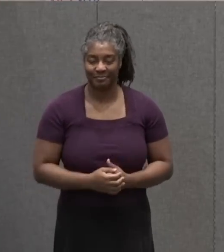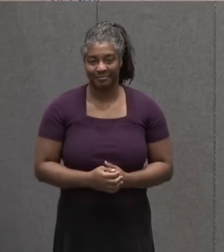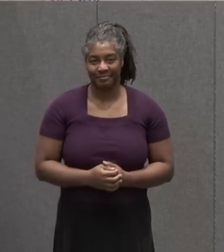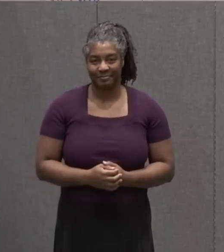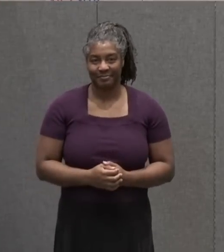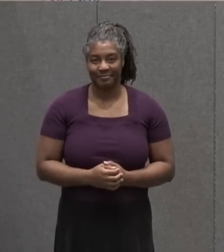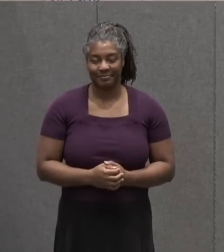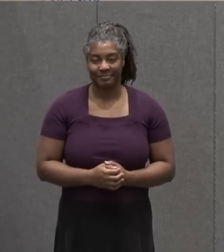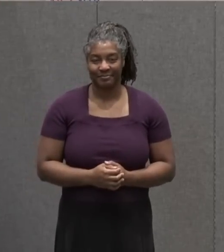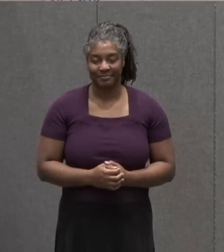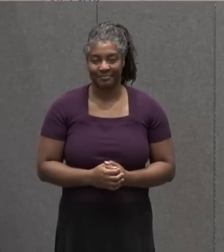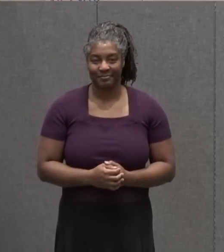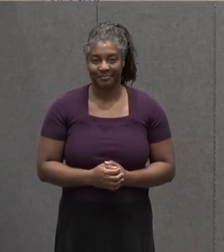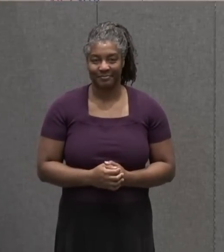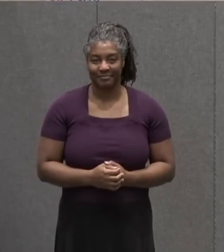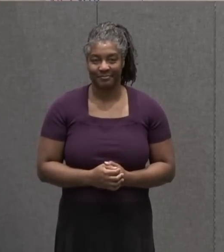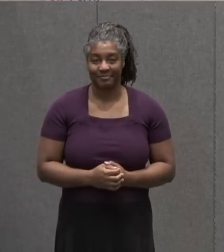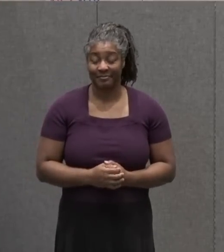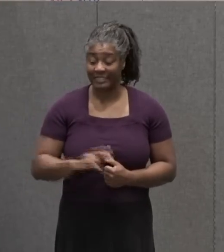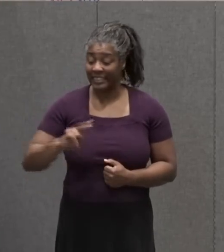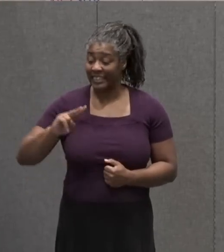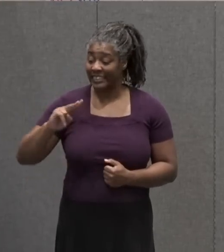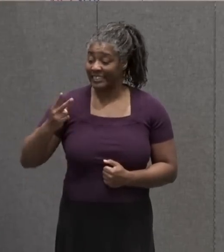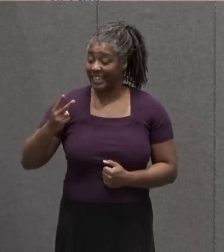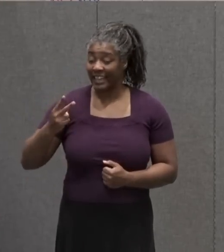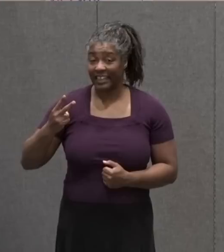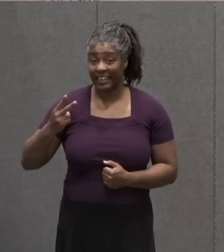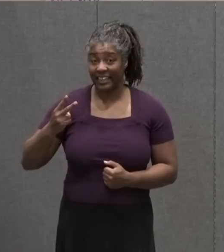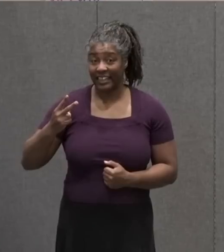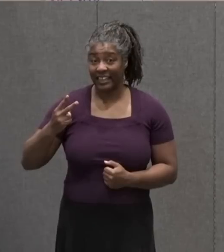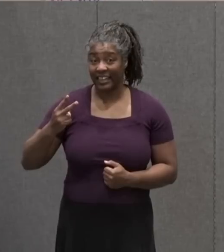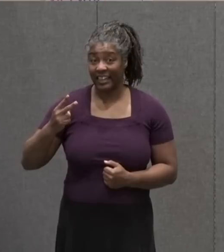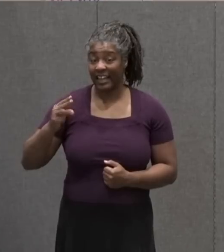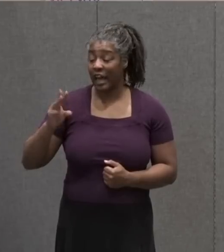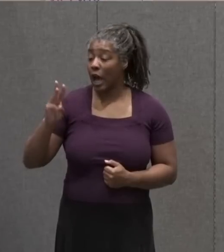The second card says bow, say bow.